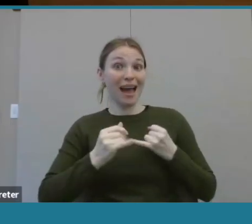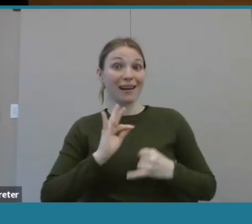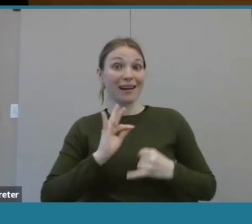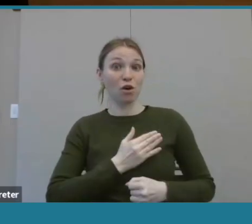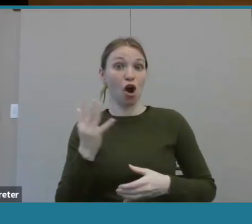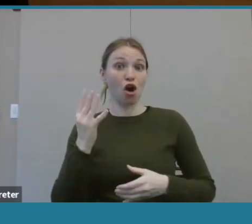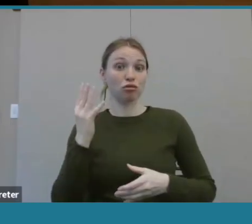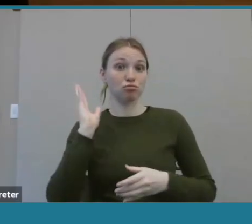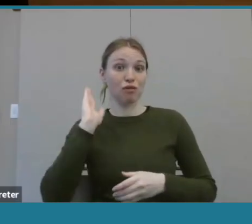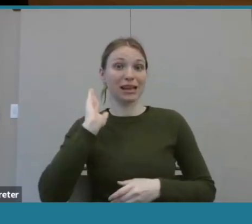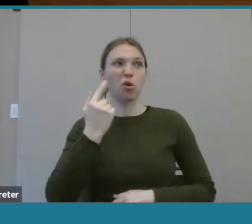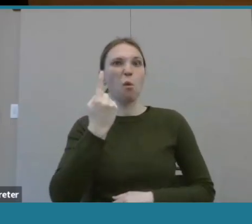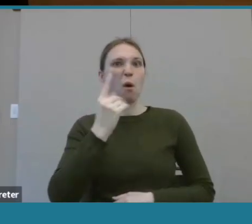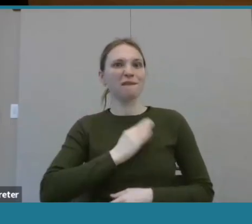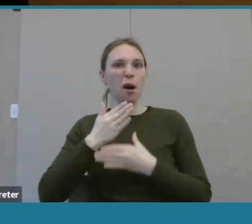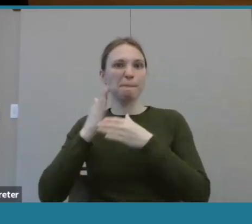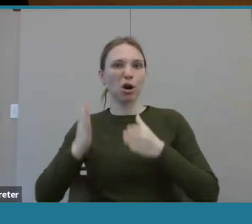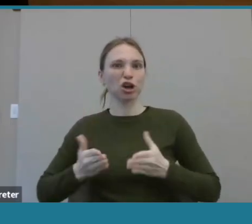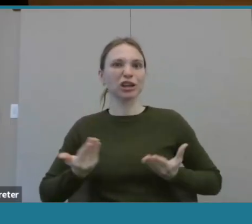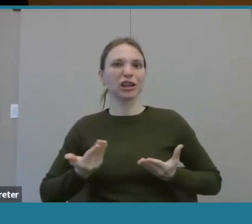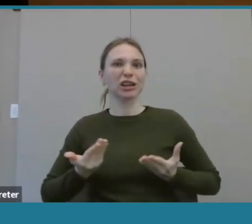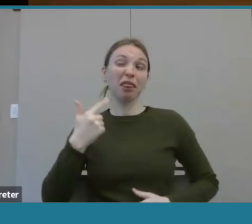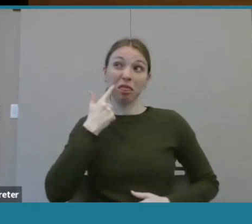and I think can share with that we really did achieve a very meaningful partnership